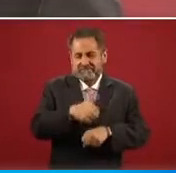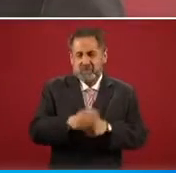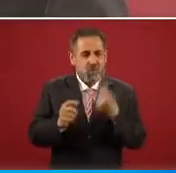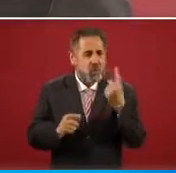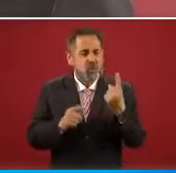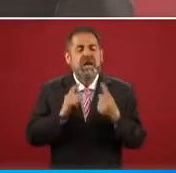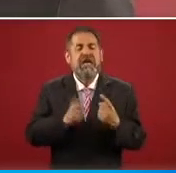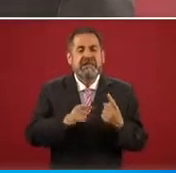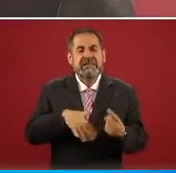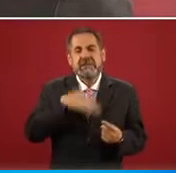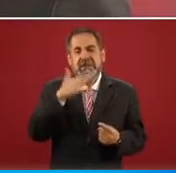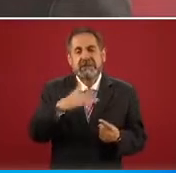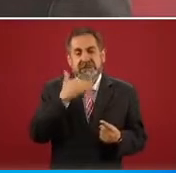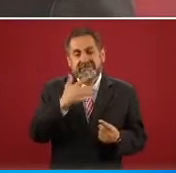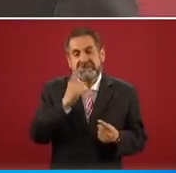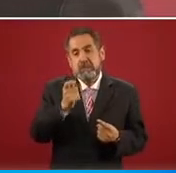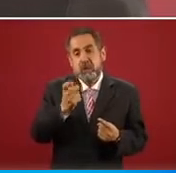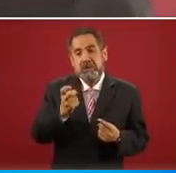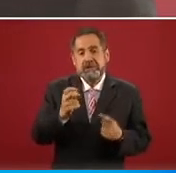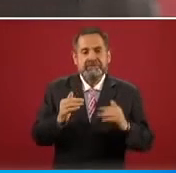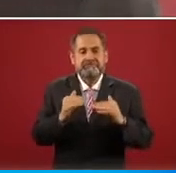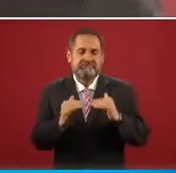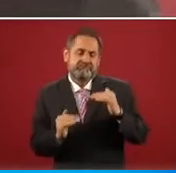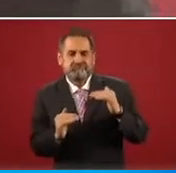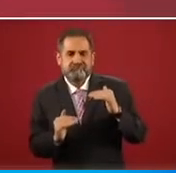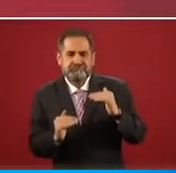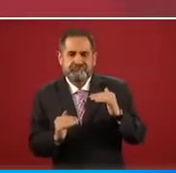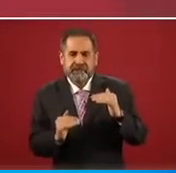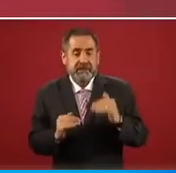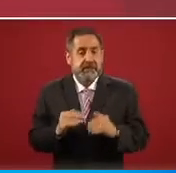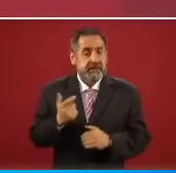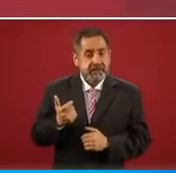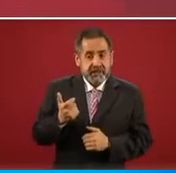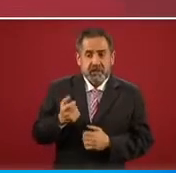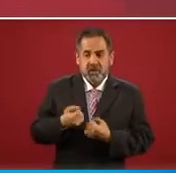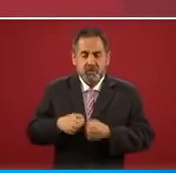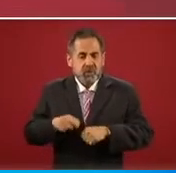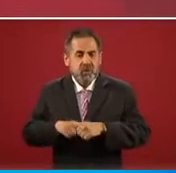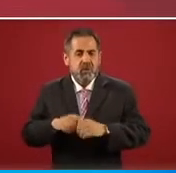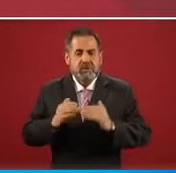He estimates that at the end of February the distribution of the tickets will begin he also made a revelation